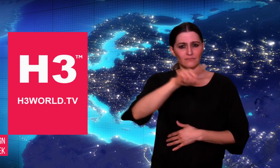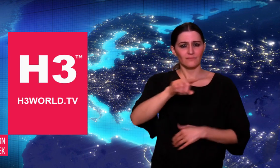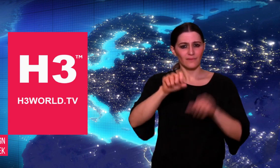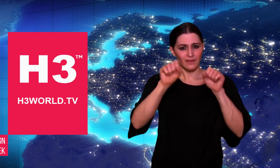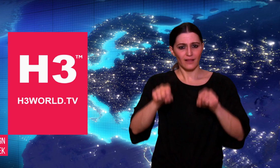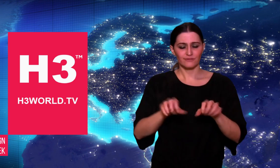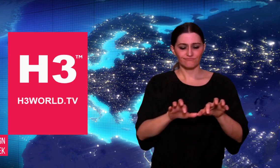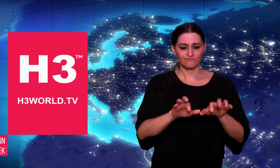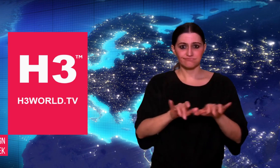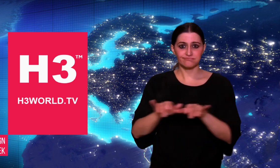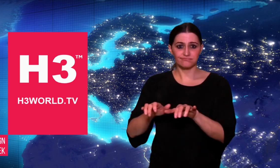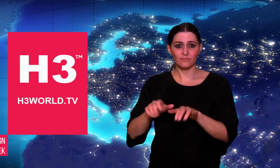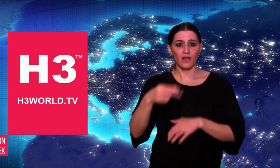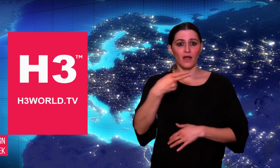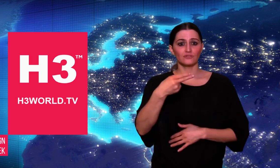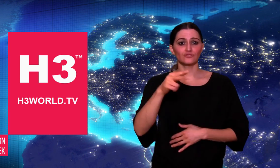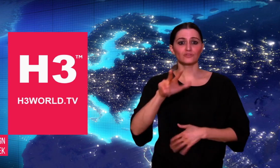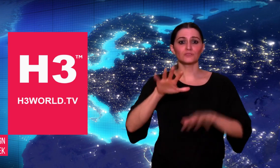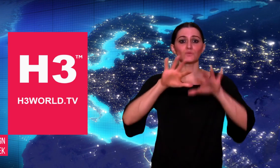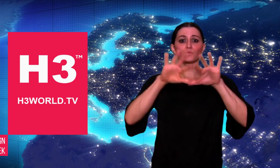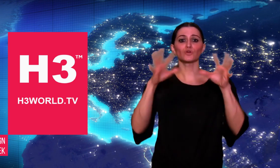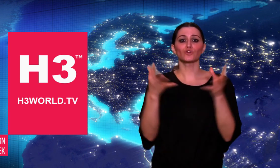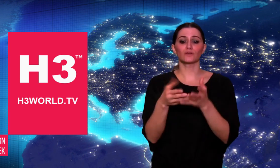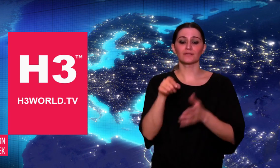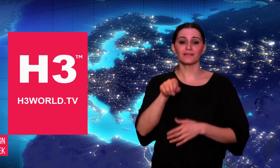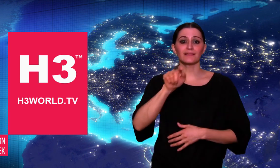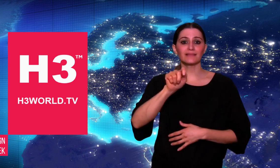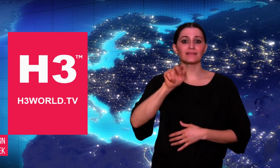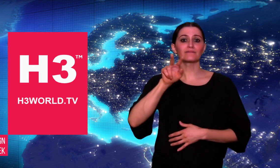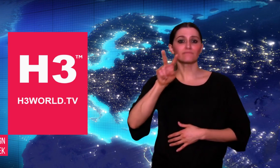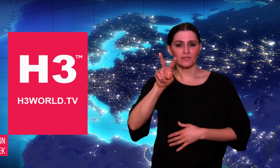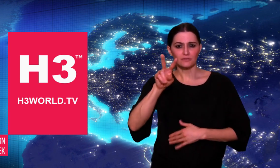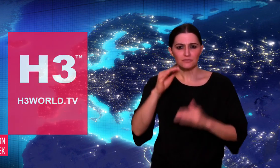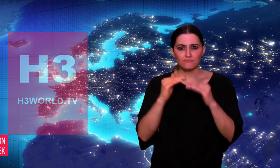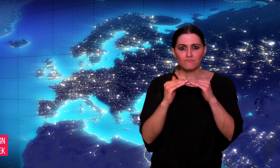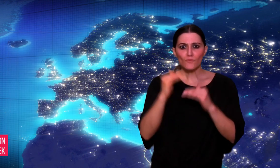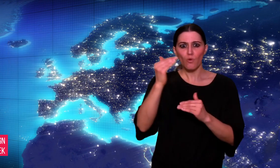visit H3WORLD.TV for more shows,